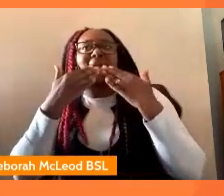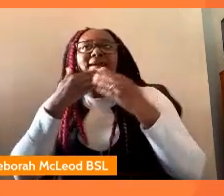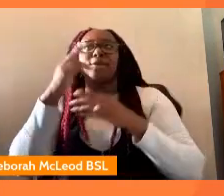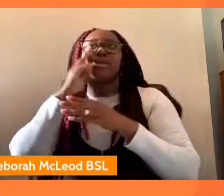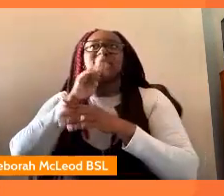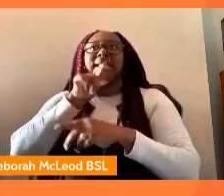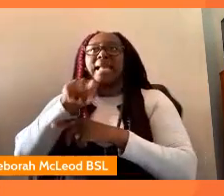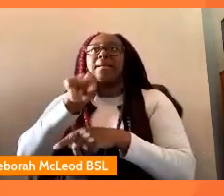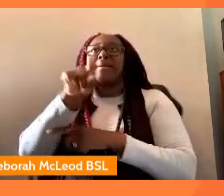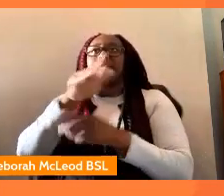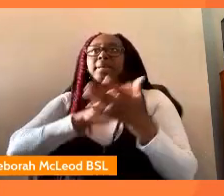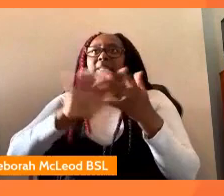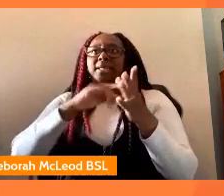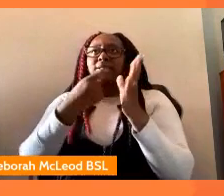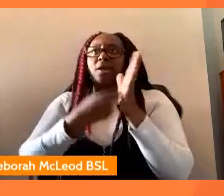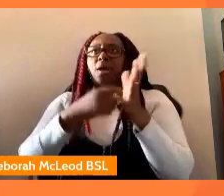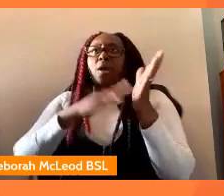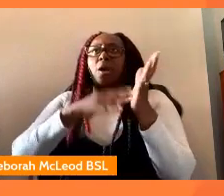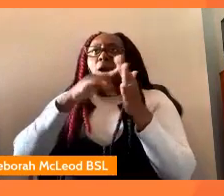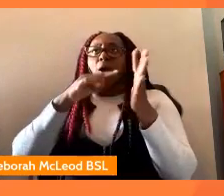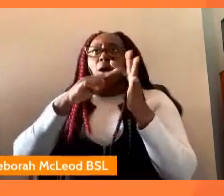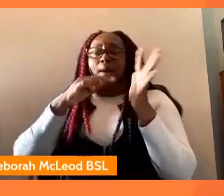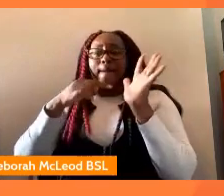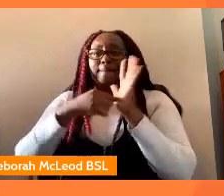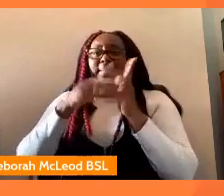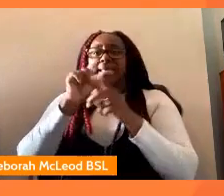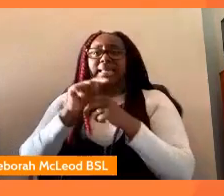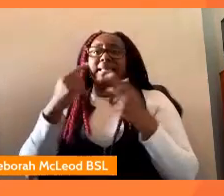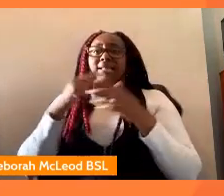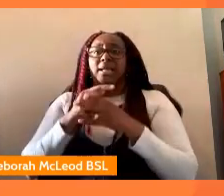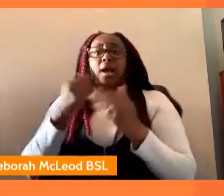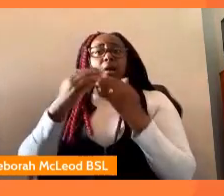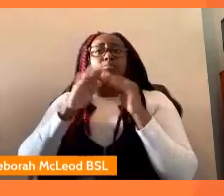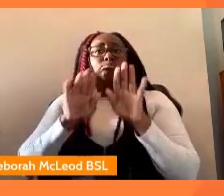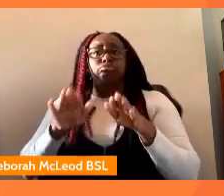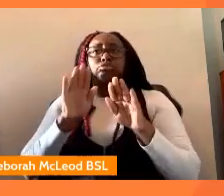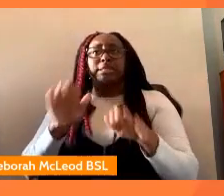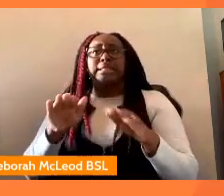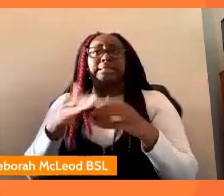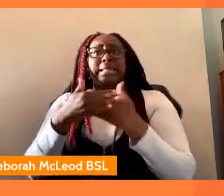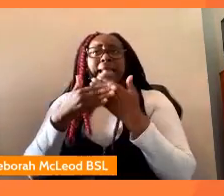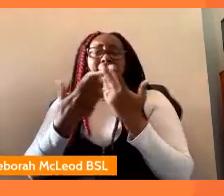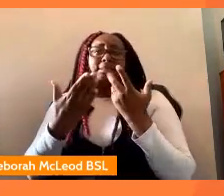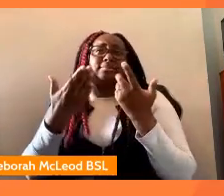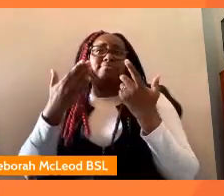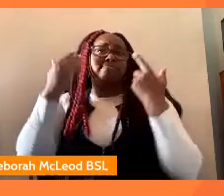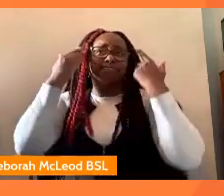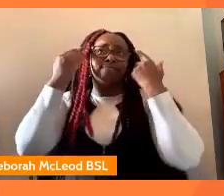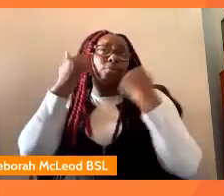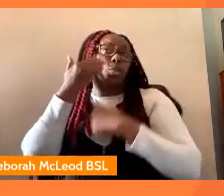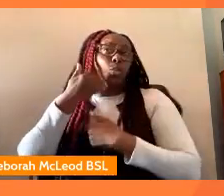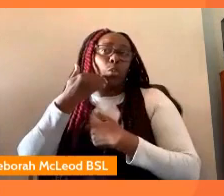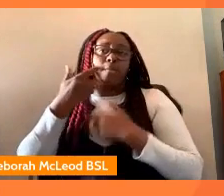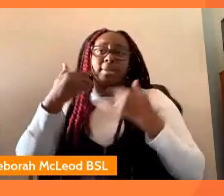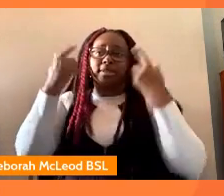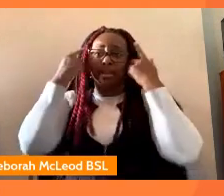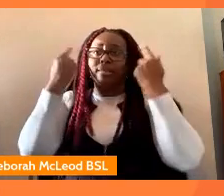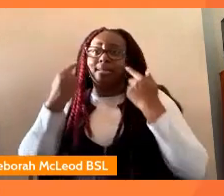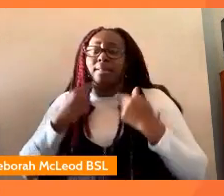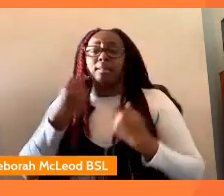I am a British Indian female with long curly brown hair with a lot of blonde highlights and I am wearing a black jumper.